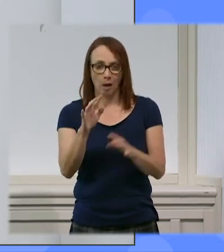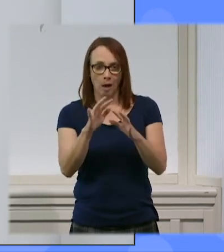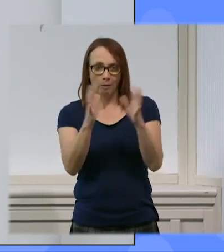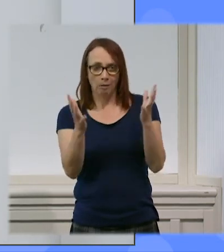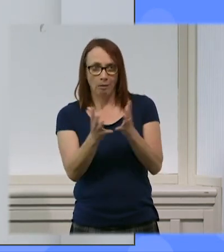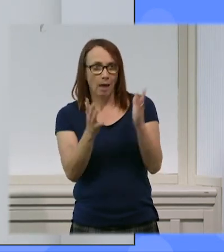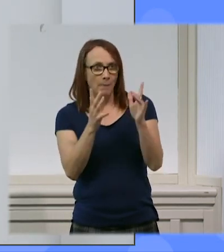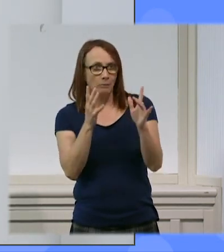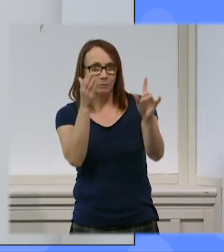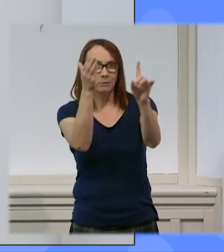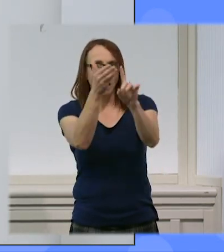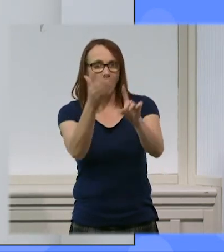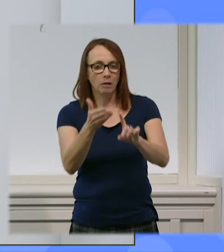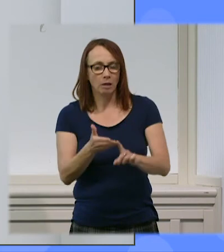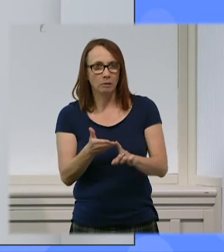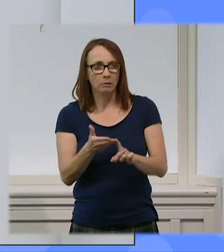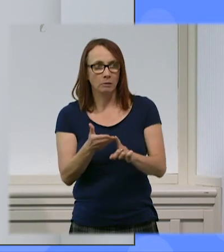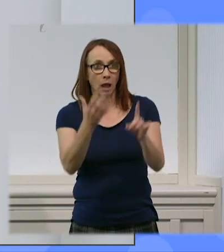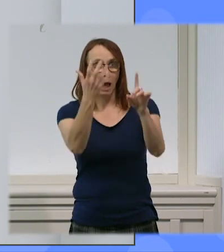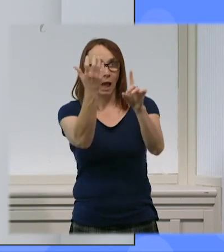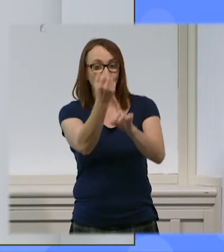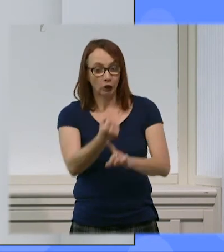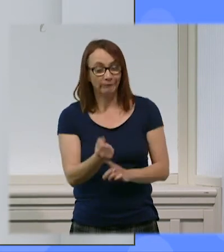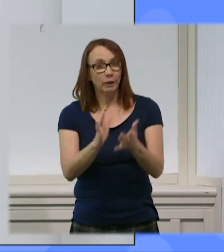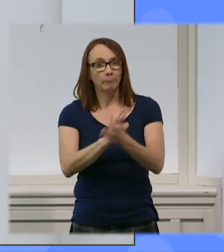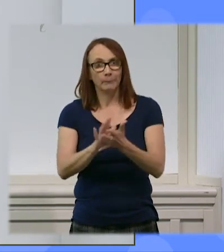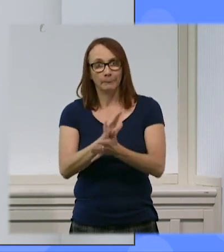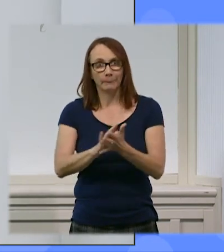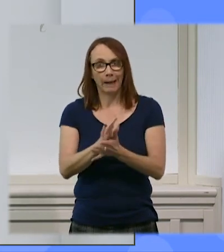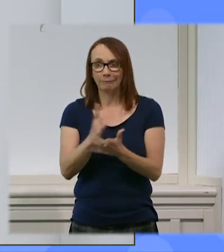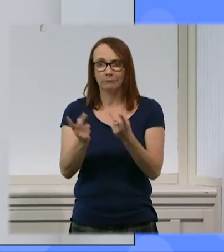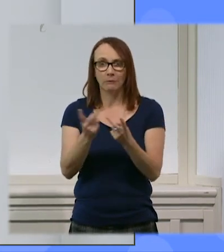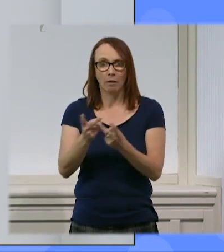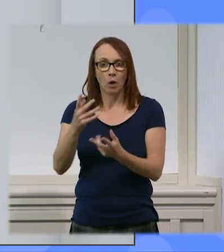in Scotland we can actually also deliver a whole series of social and economic